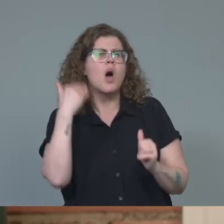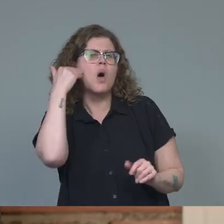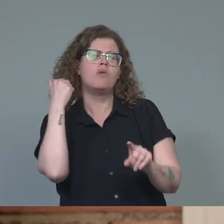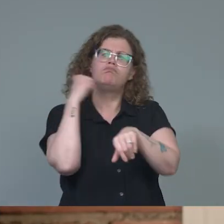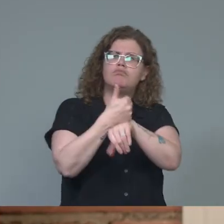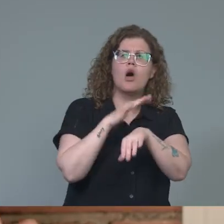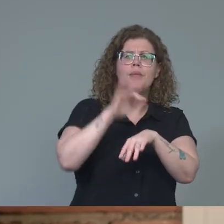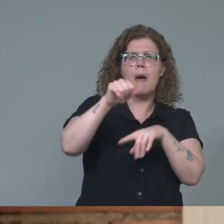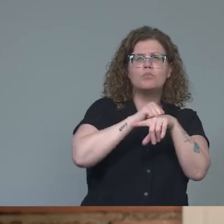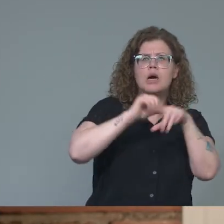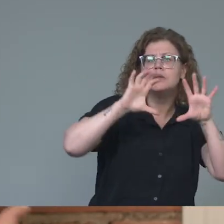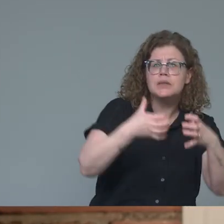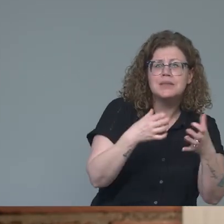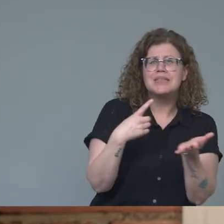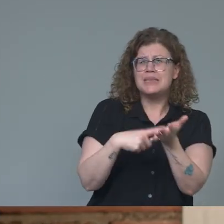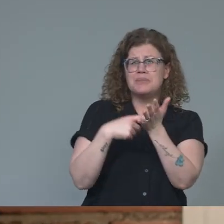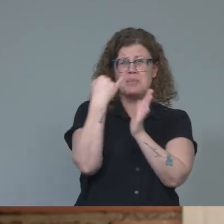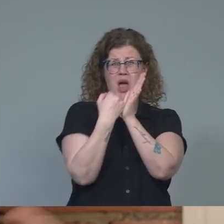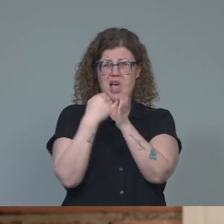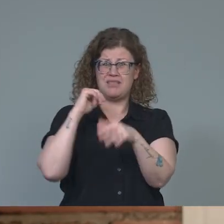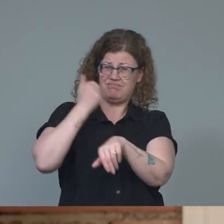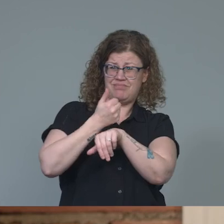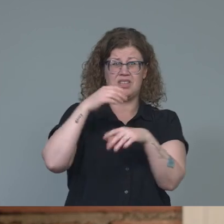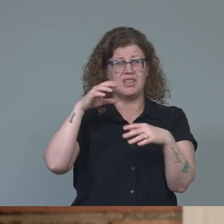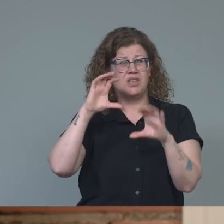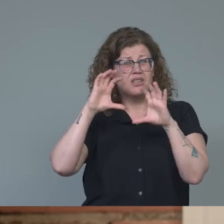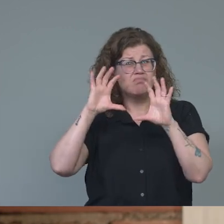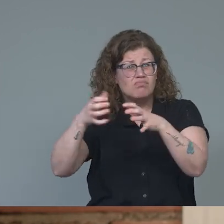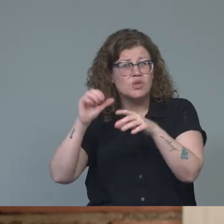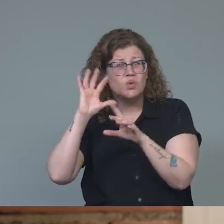issue in a really positive and beautiful way that involves the public in the creation of